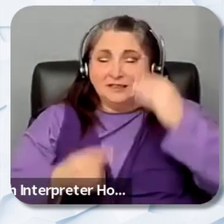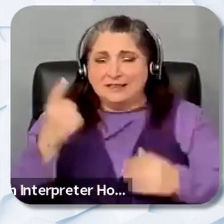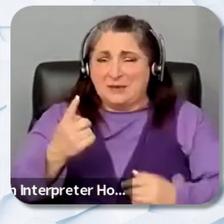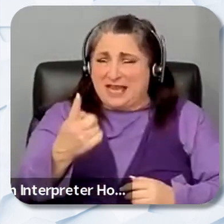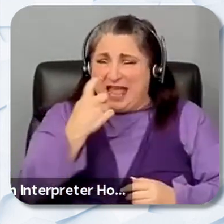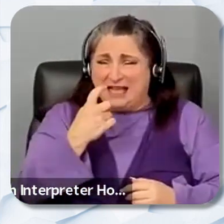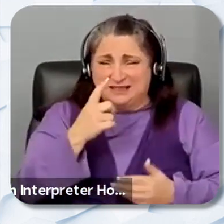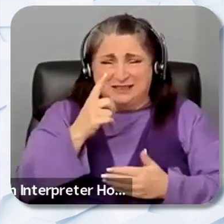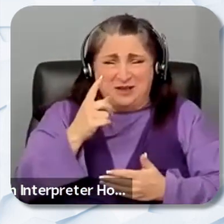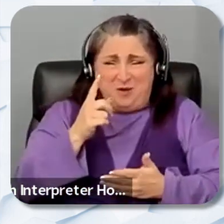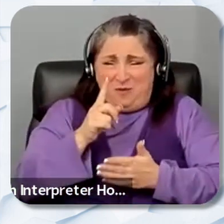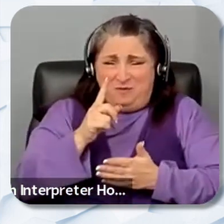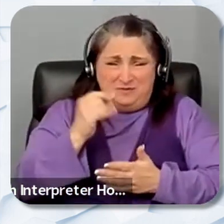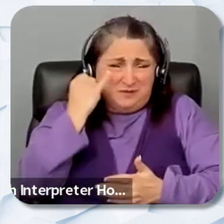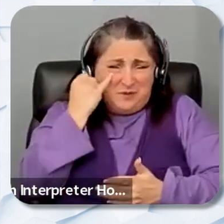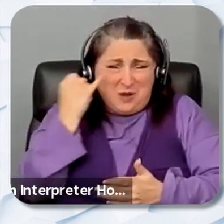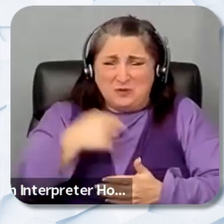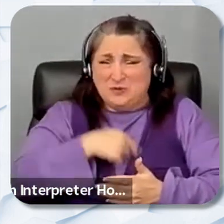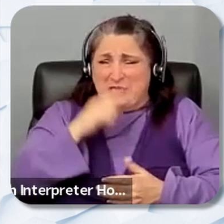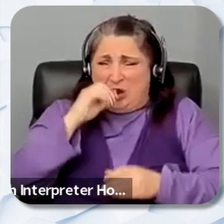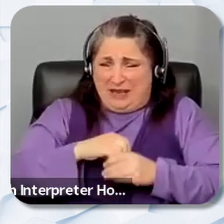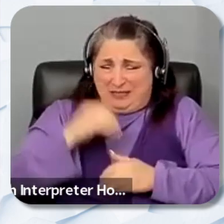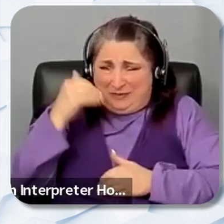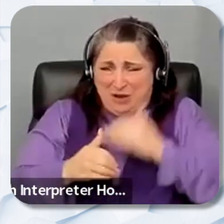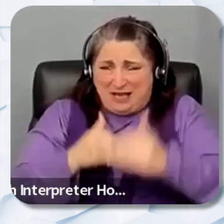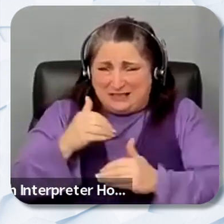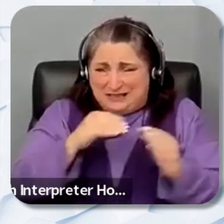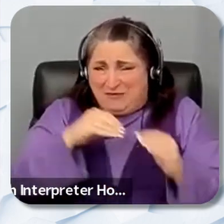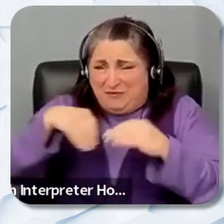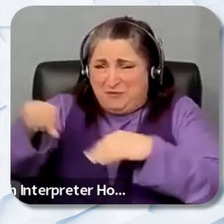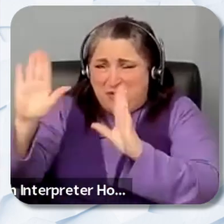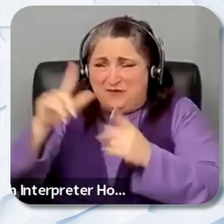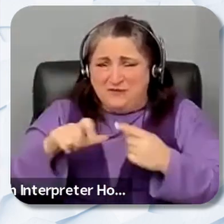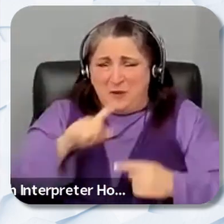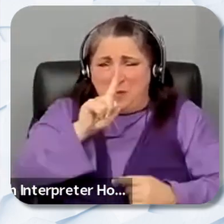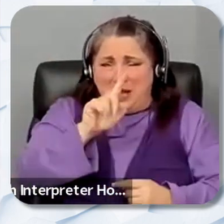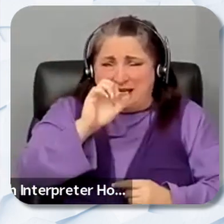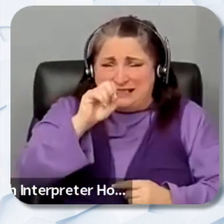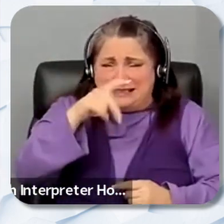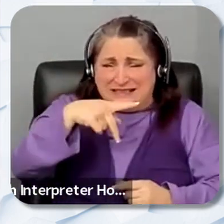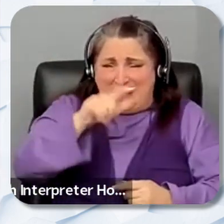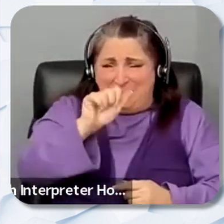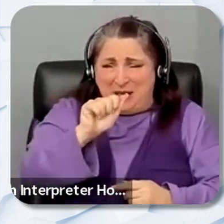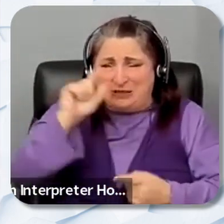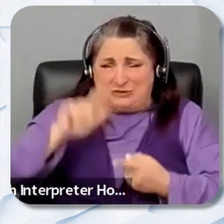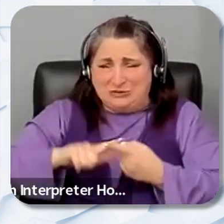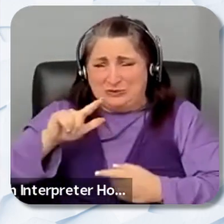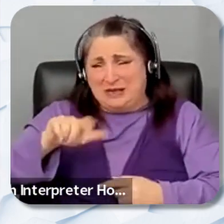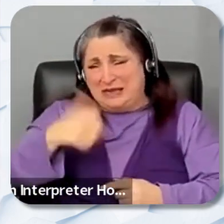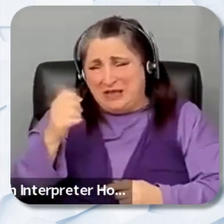are in the process of moving from one SELPA to another in terms of the monitoring?" Donna,